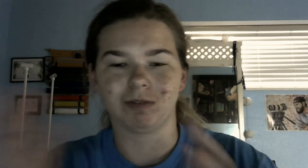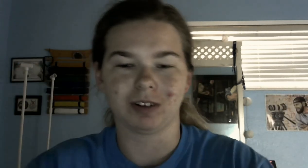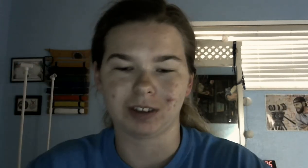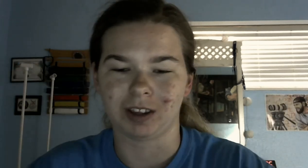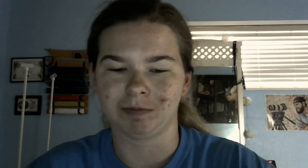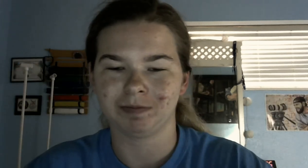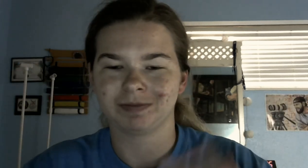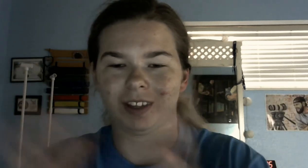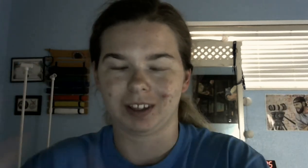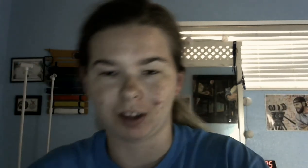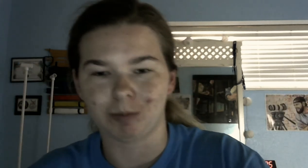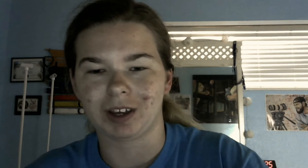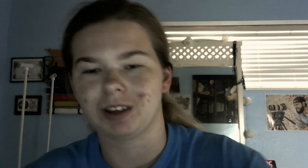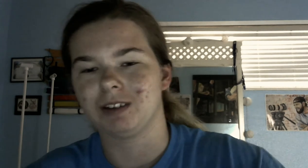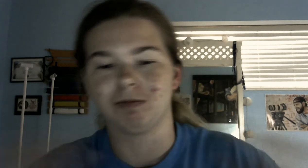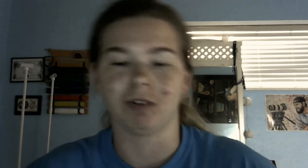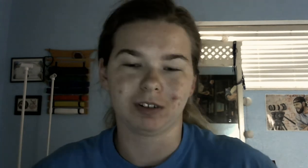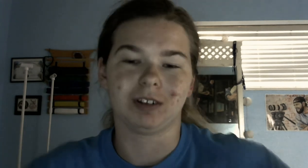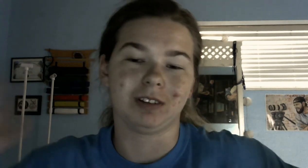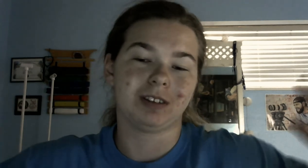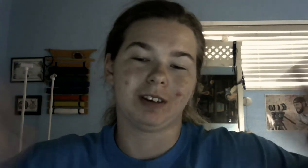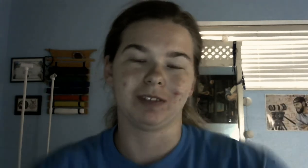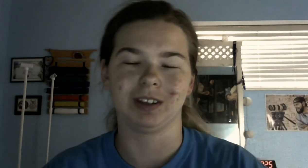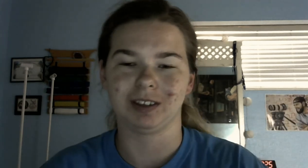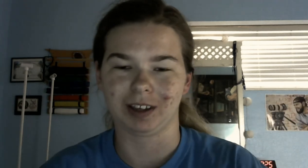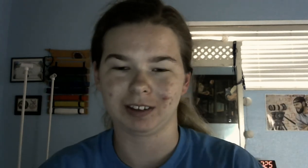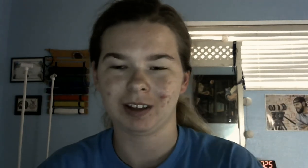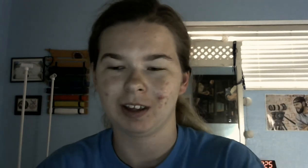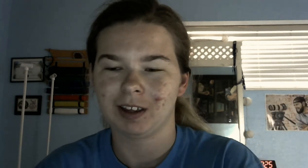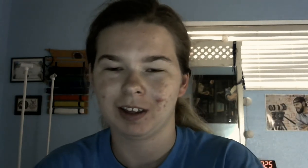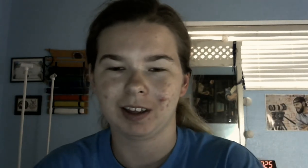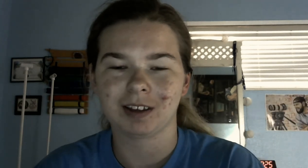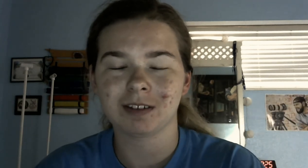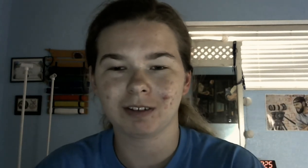them and then come back here and watching you stuff like that and tell me